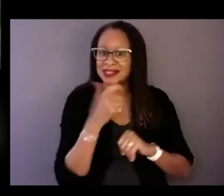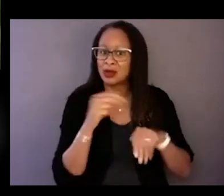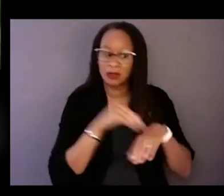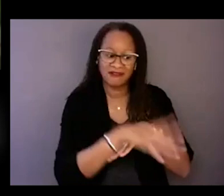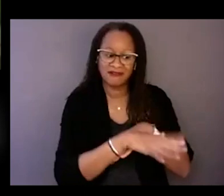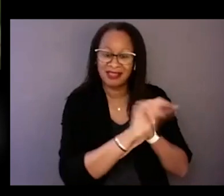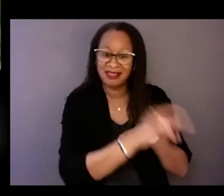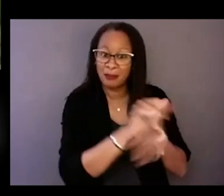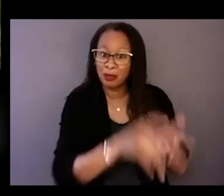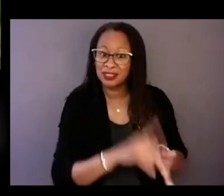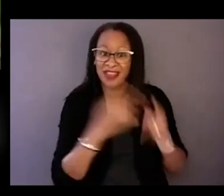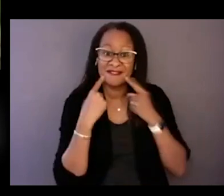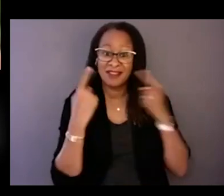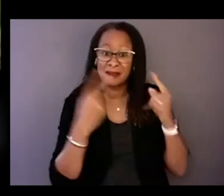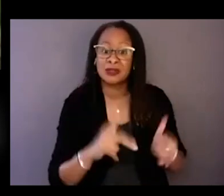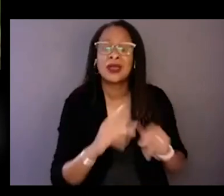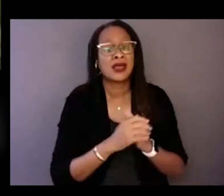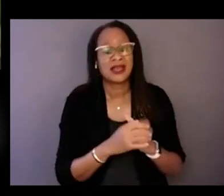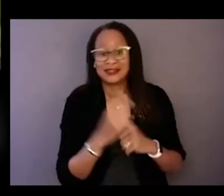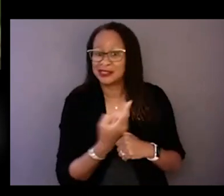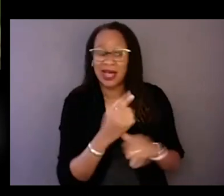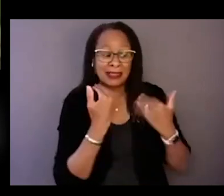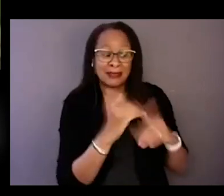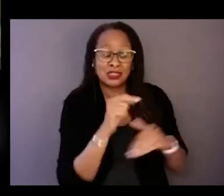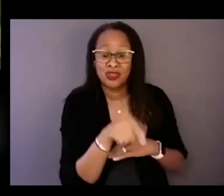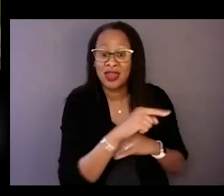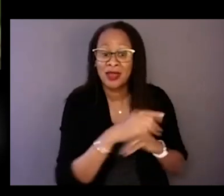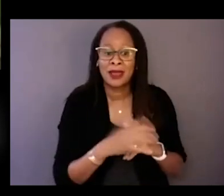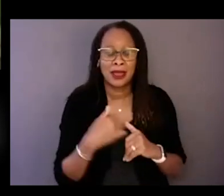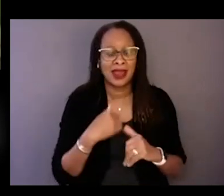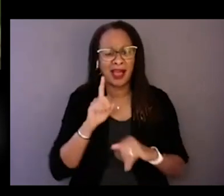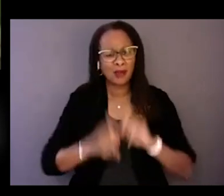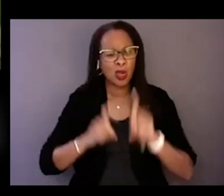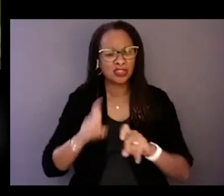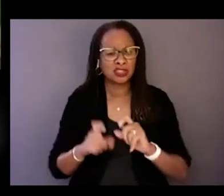It's not something that just happens to celebrities and I've been questioning a lot how did that affect my development